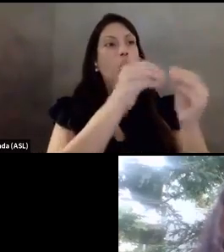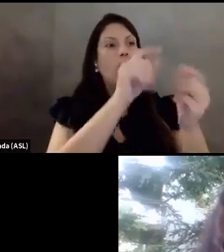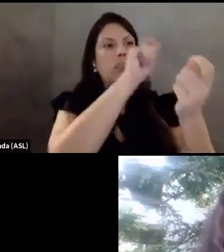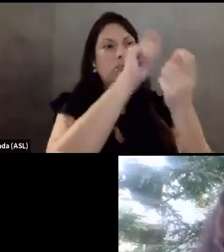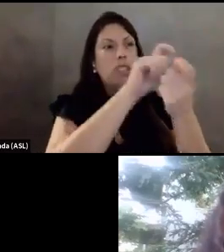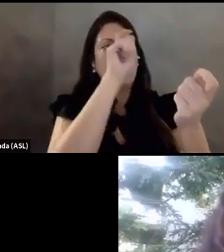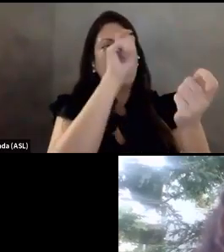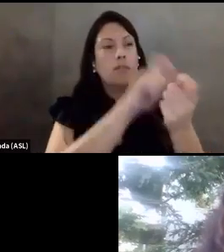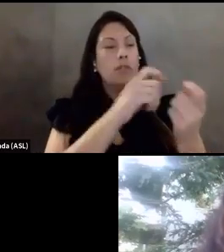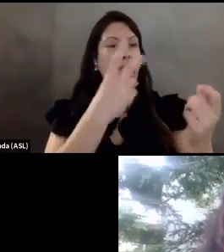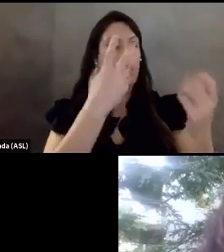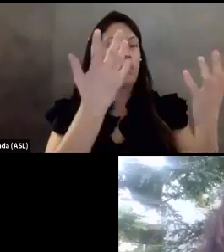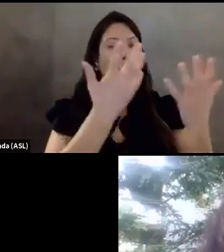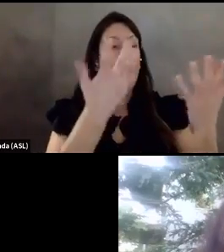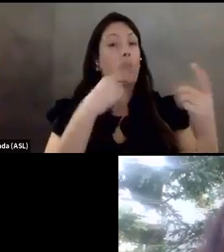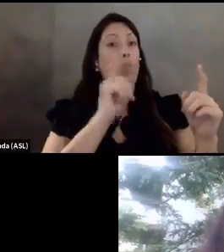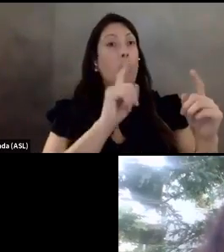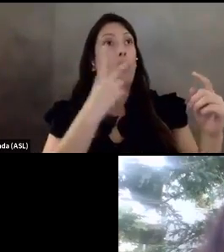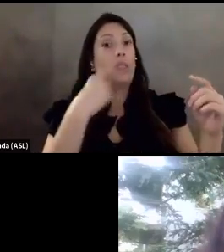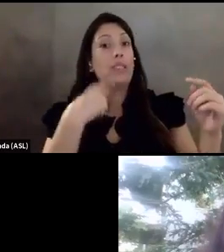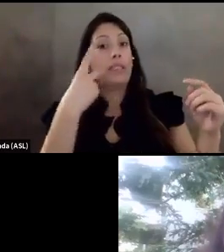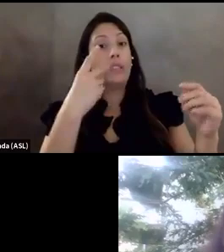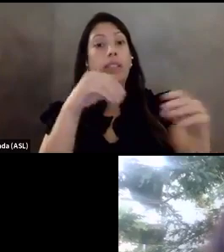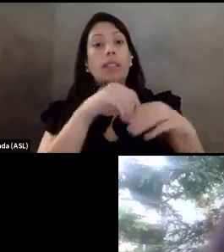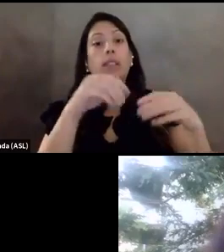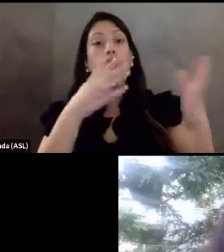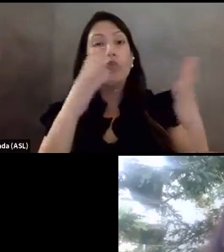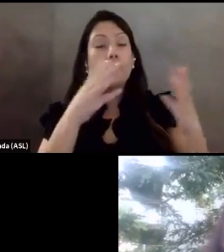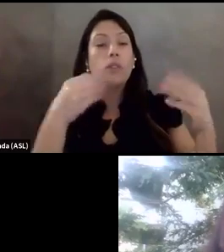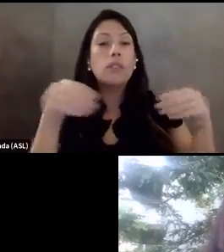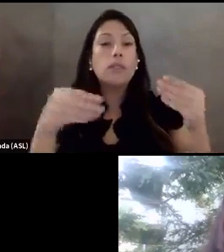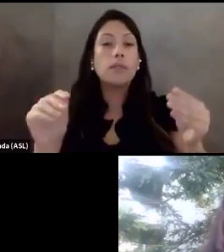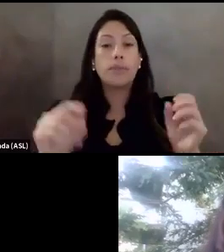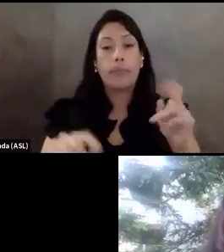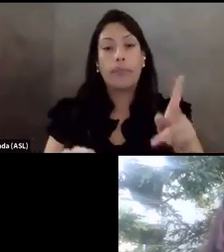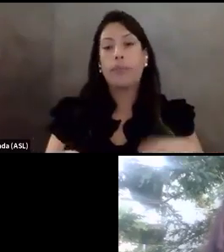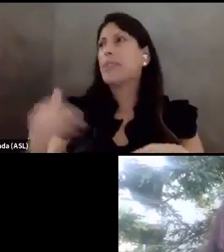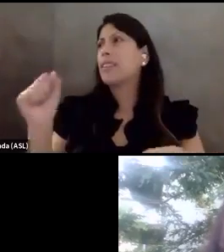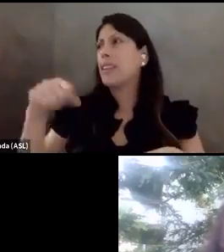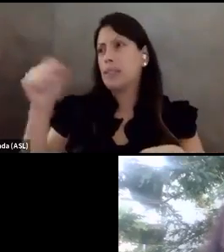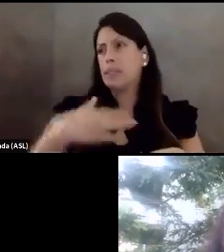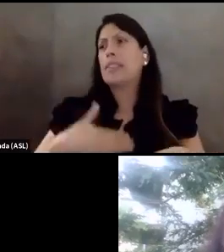we're seeing in the service and sales sector. That would be great. Thank you.